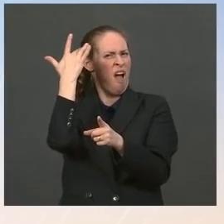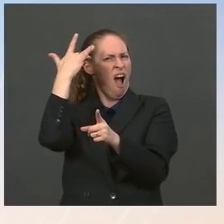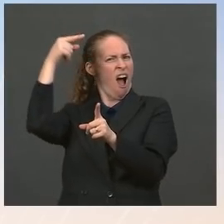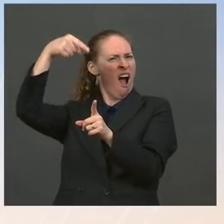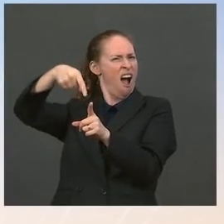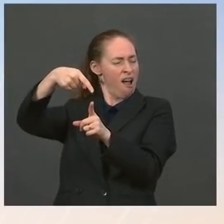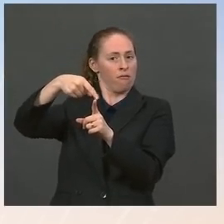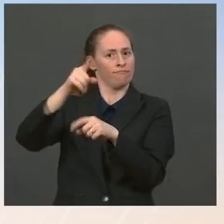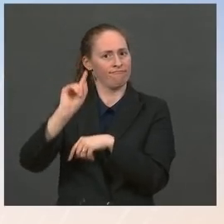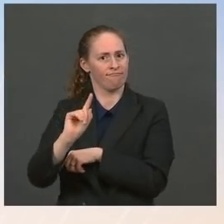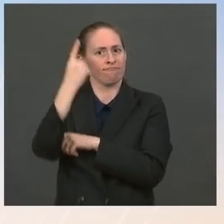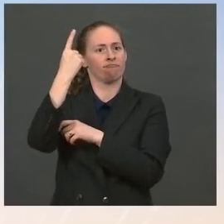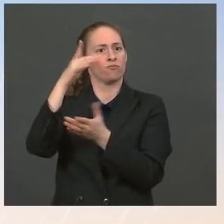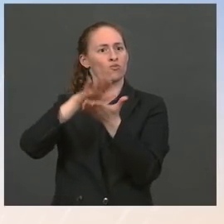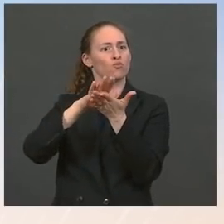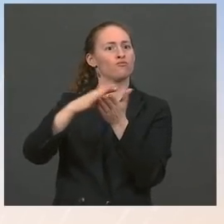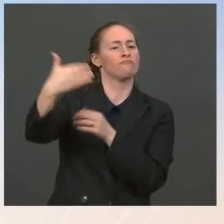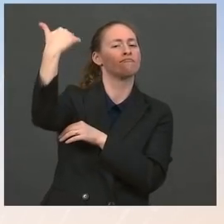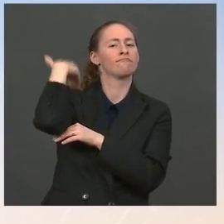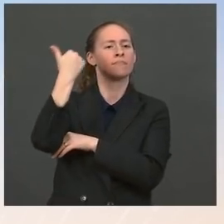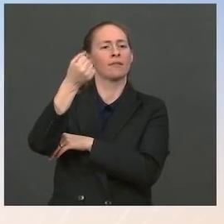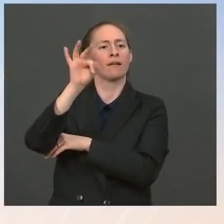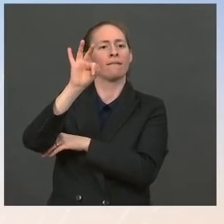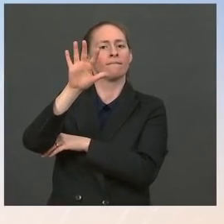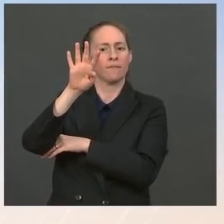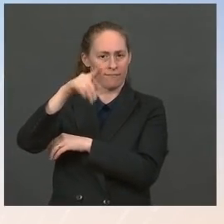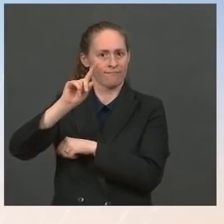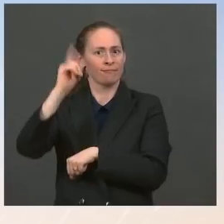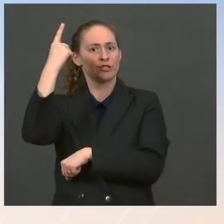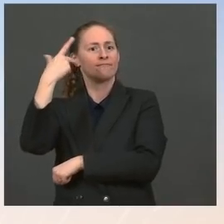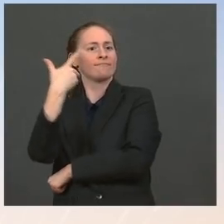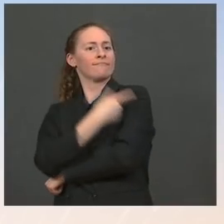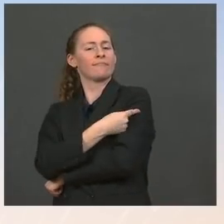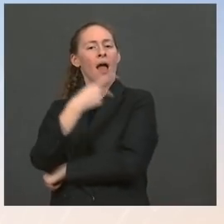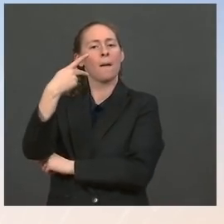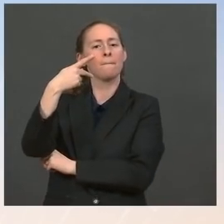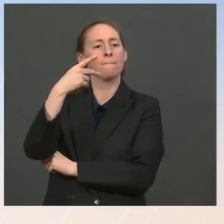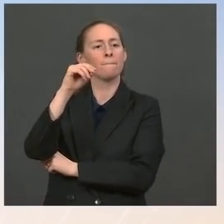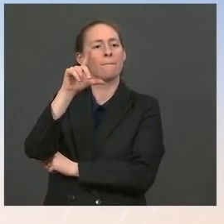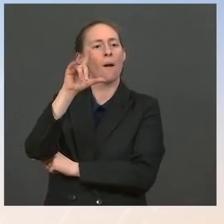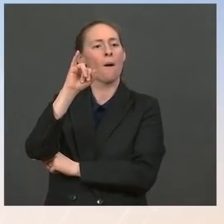Coupled with First Lady's push, on Monday Secretaries Becerra and Cardona